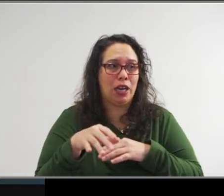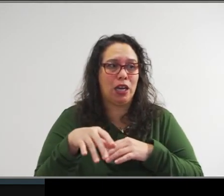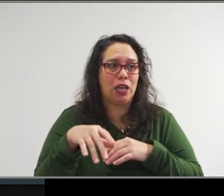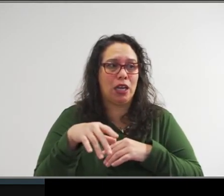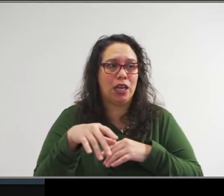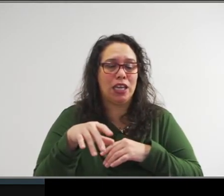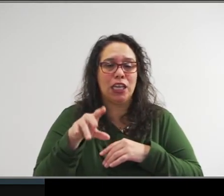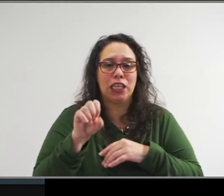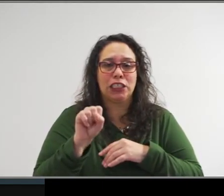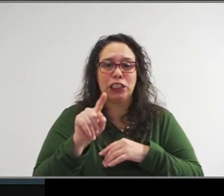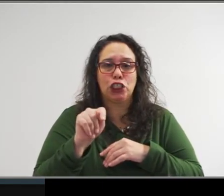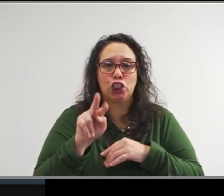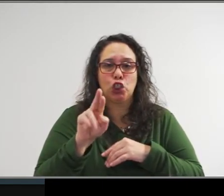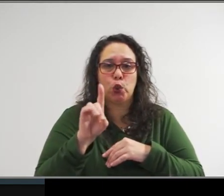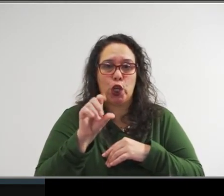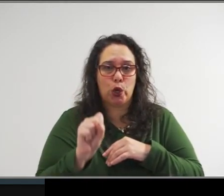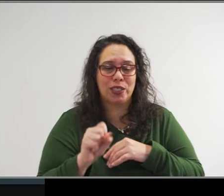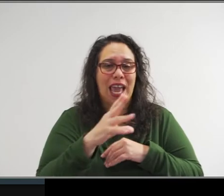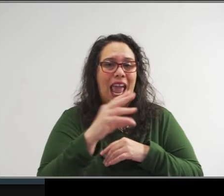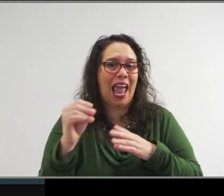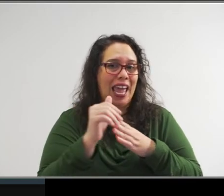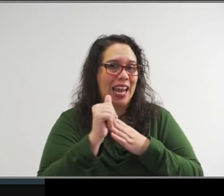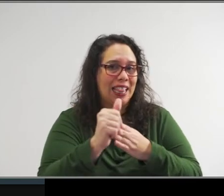and leadership long beach, which I'm an alumni.